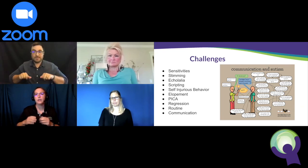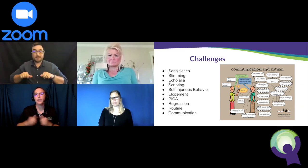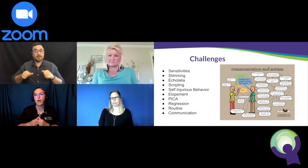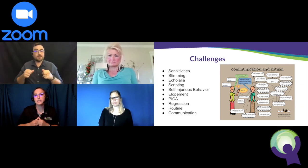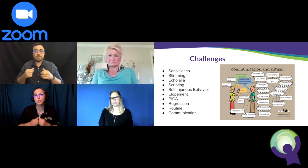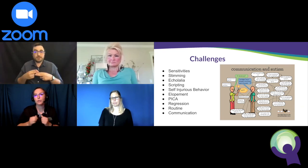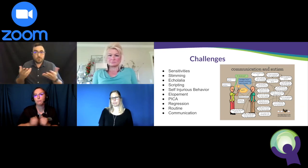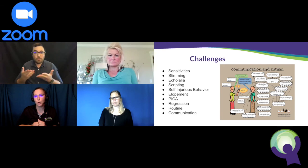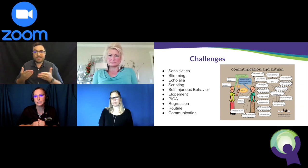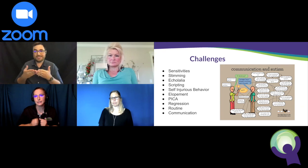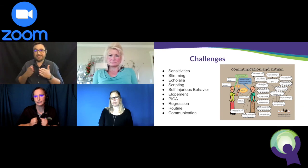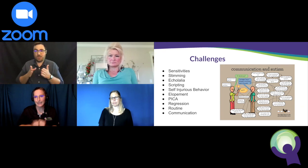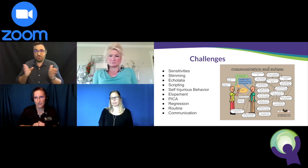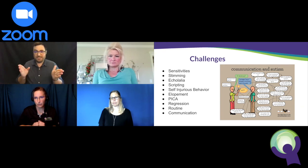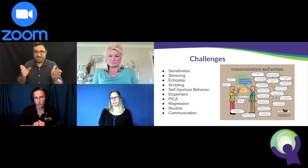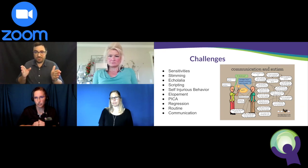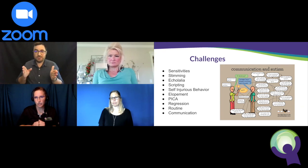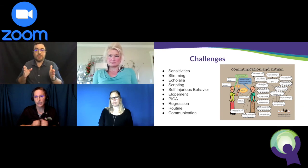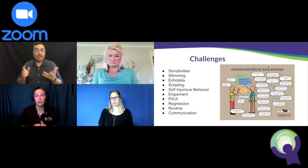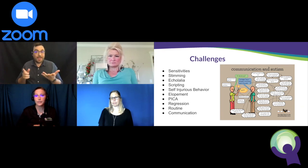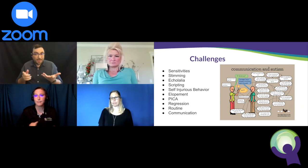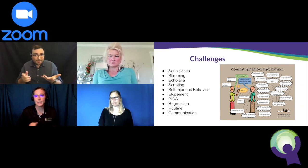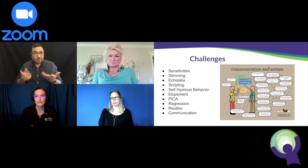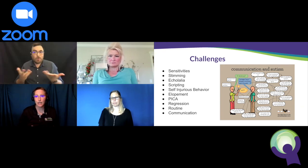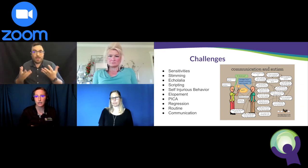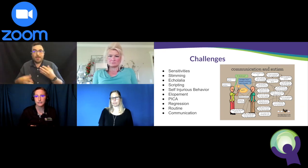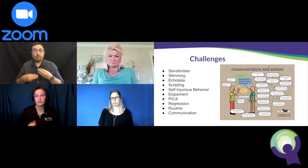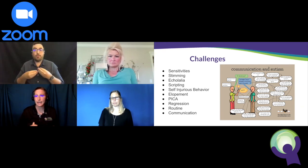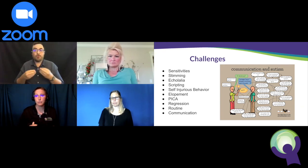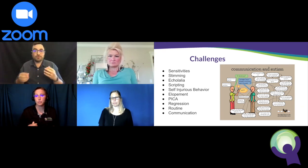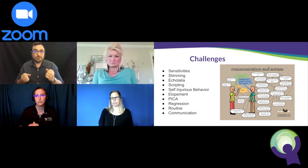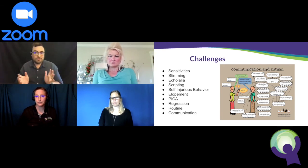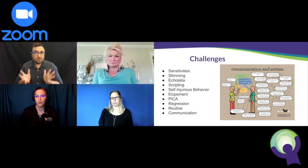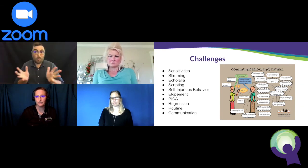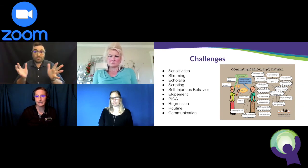but it also promotes language. I don't think my son's language would have developed like it